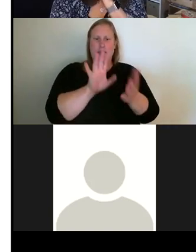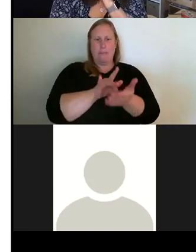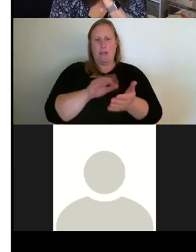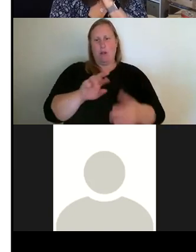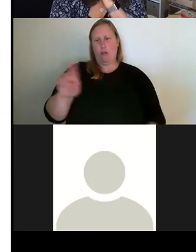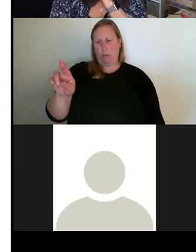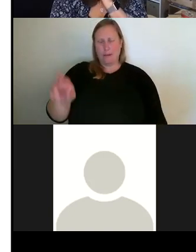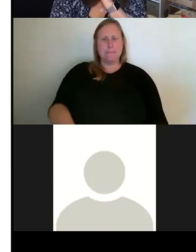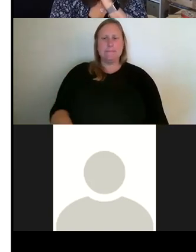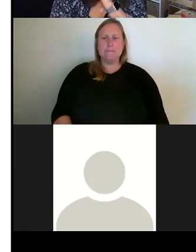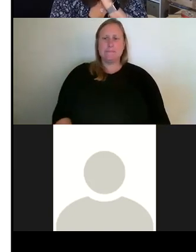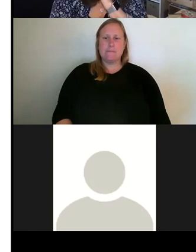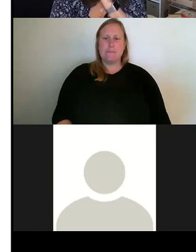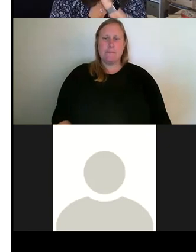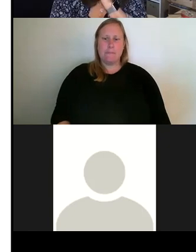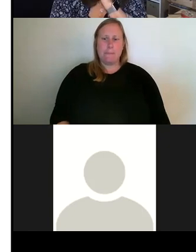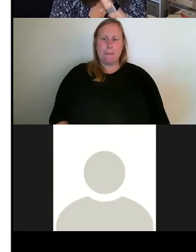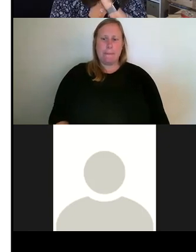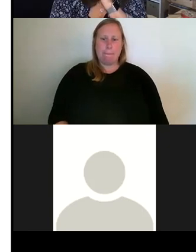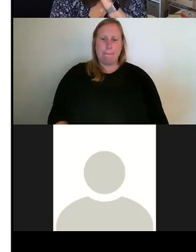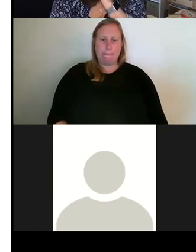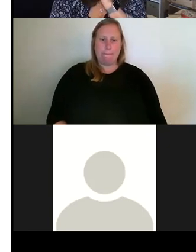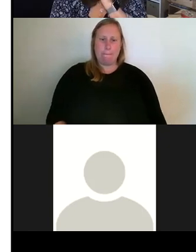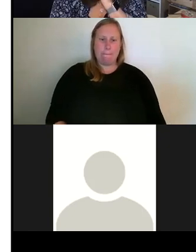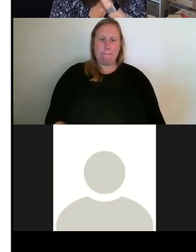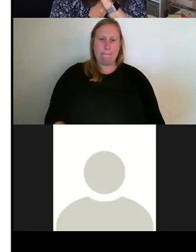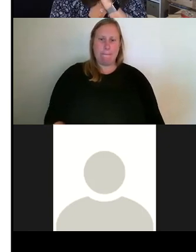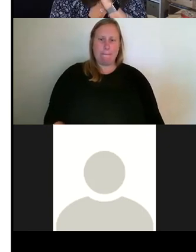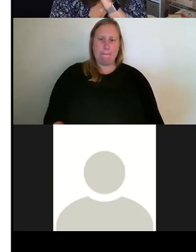These kinds of ability to help with focus, support